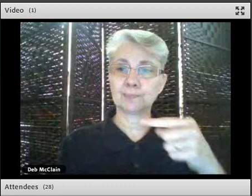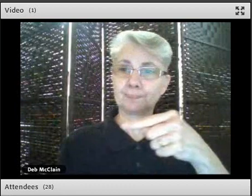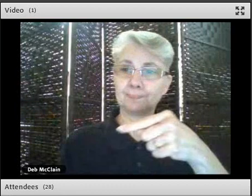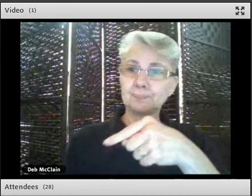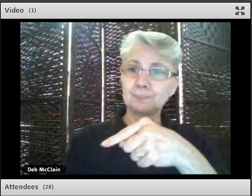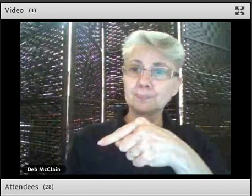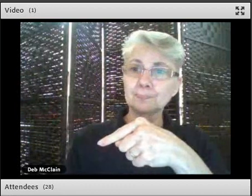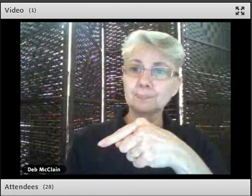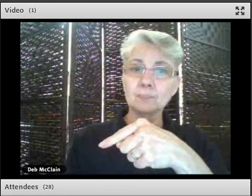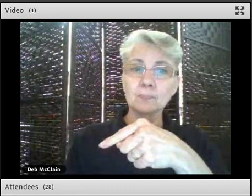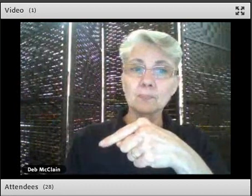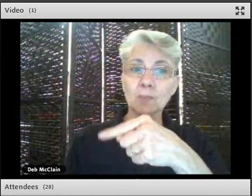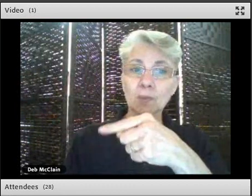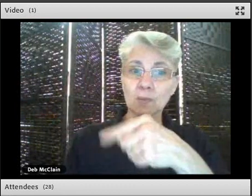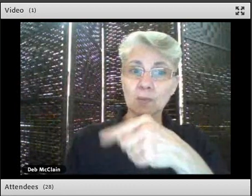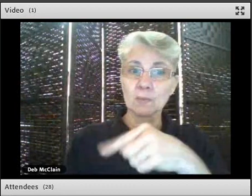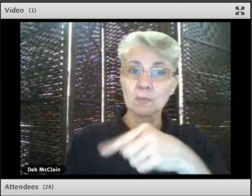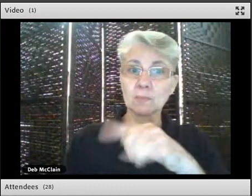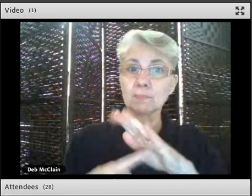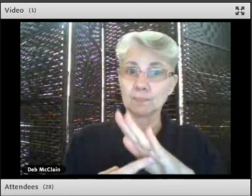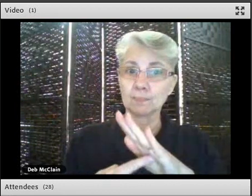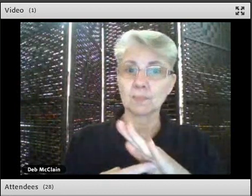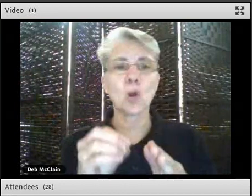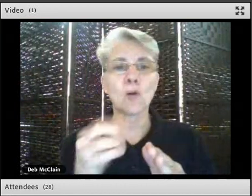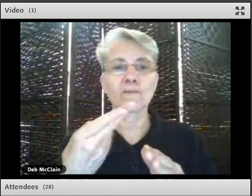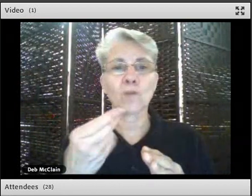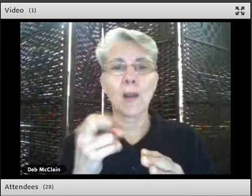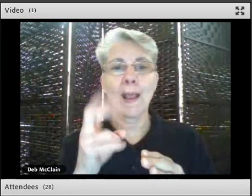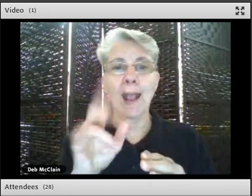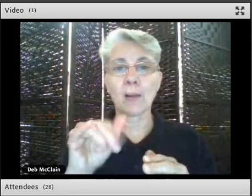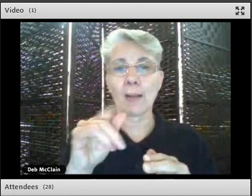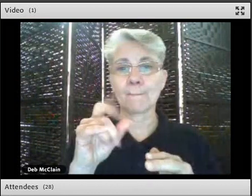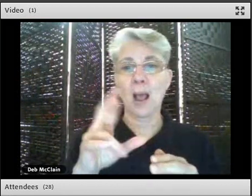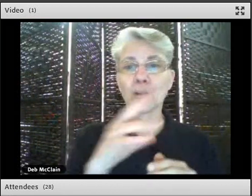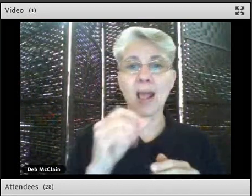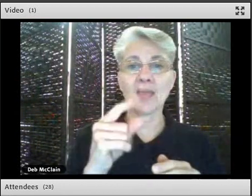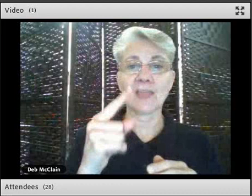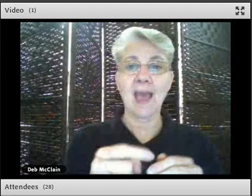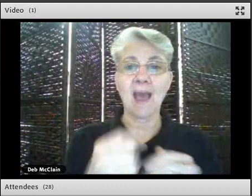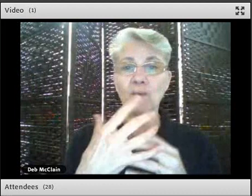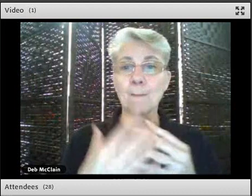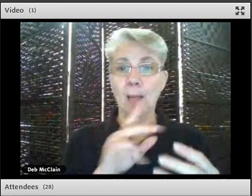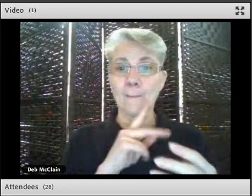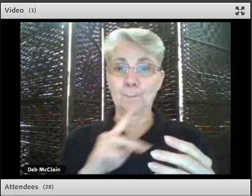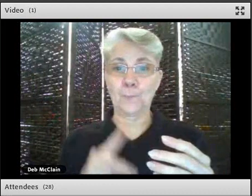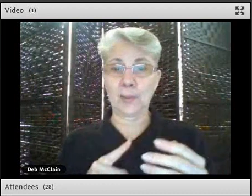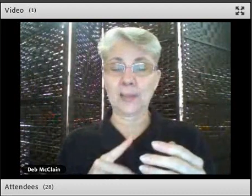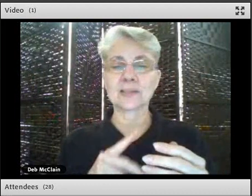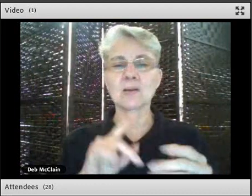is the sequel to "Harry Potter and the Order of the Phoenix," and it has the sequel